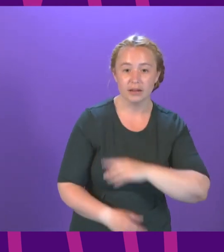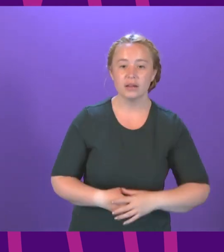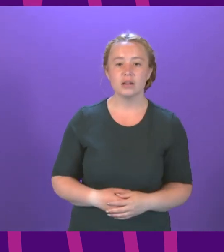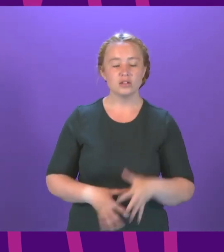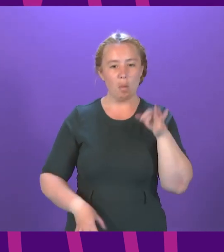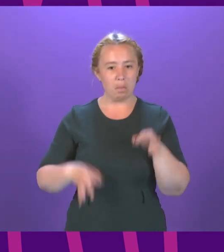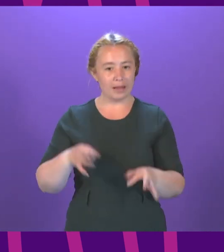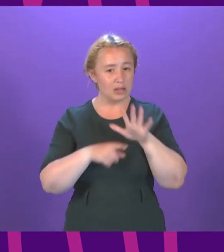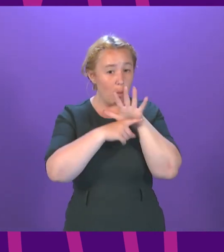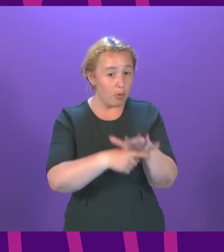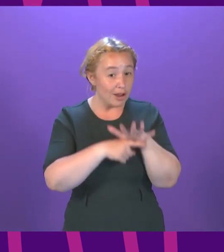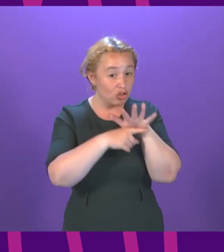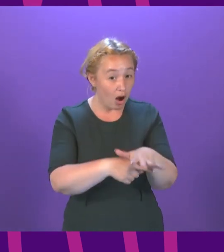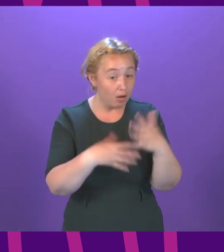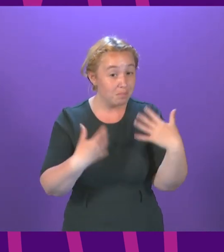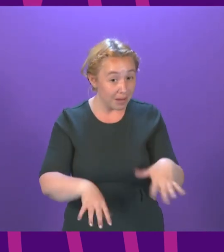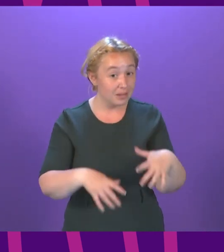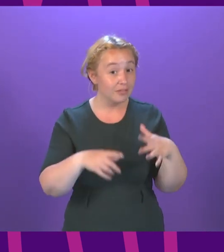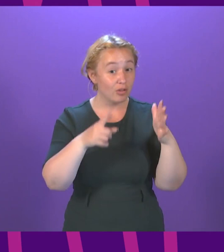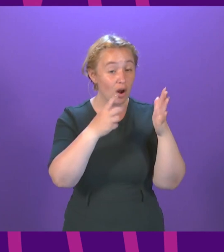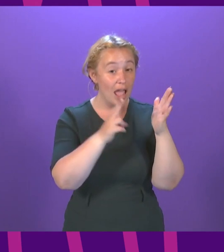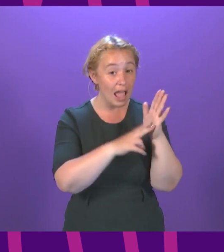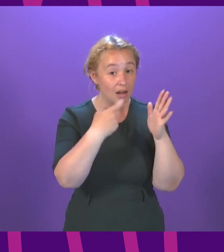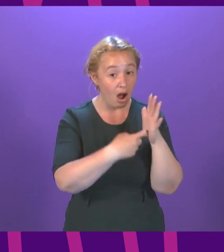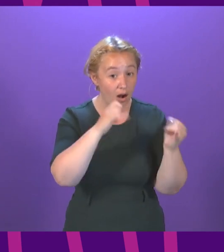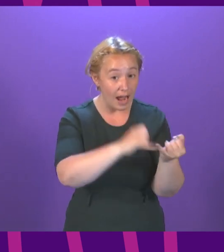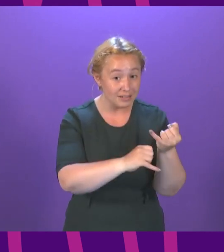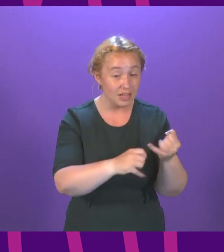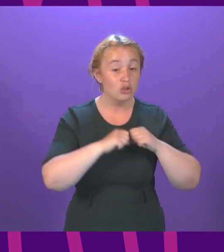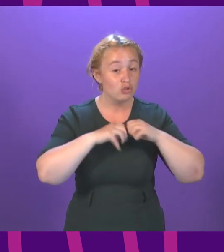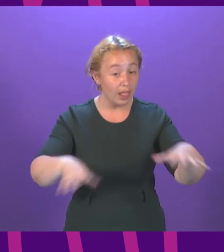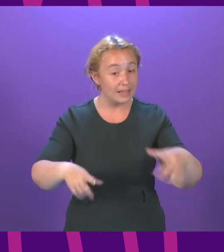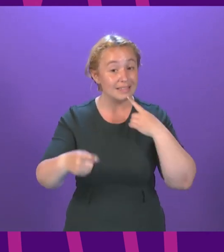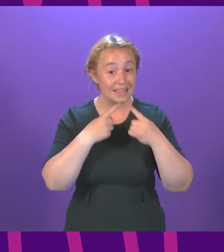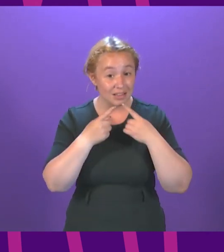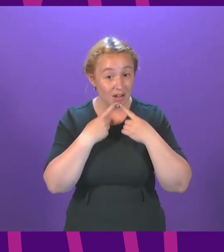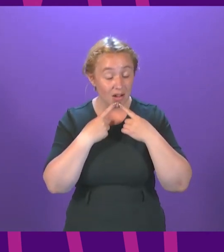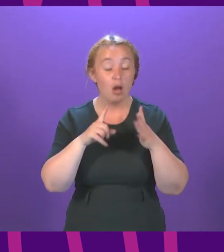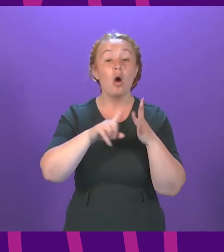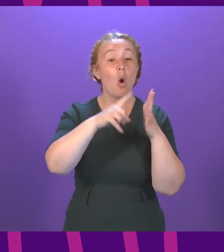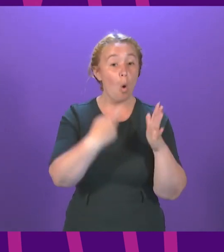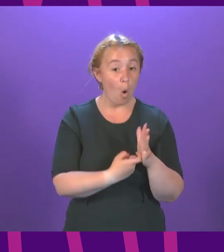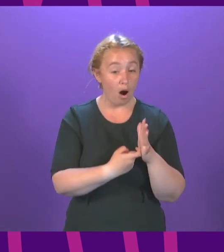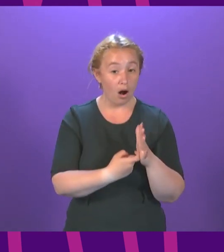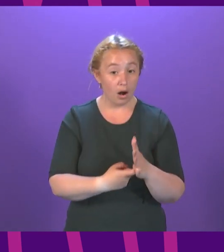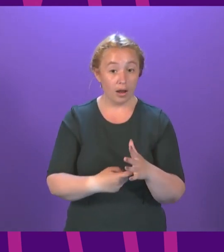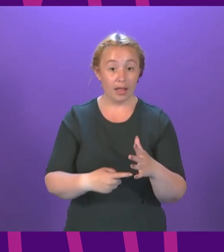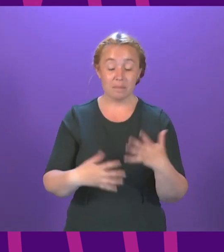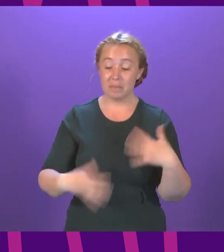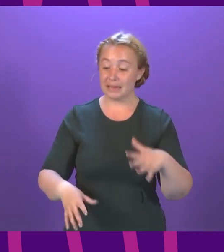pressure was applied to the NRS with regard to the release of that data, or did she, as she has previously put it, take her eye off the ball again?